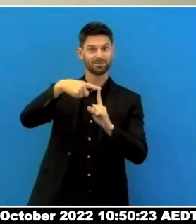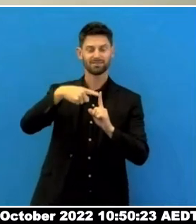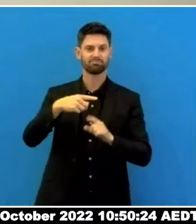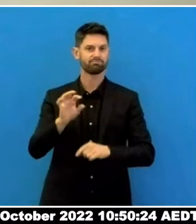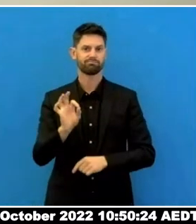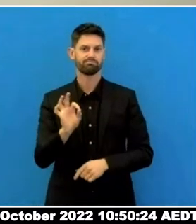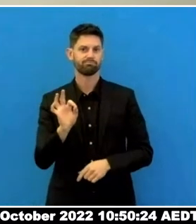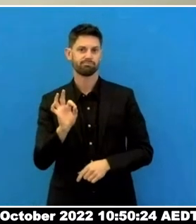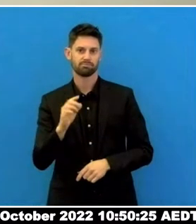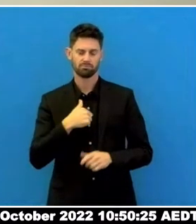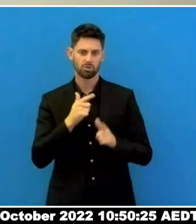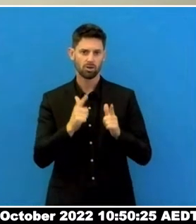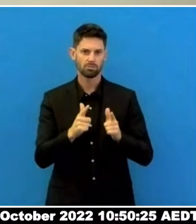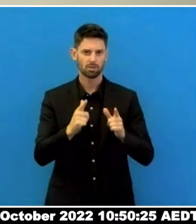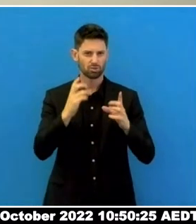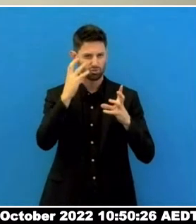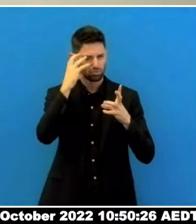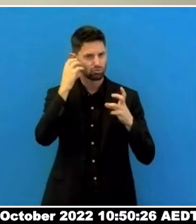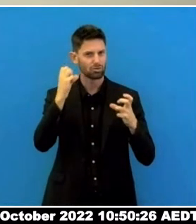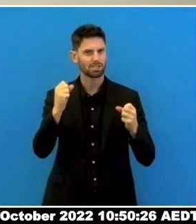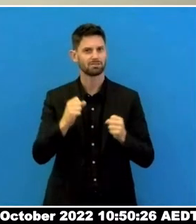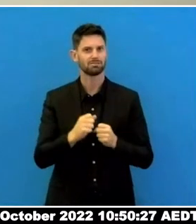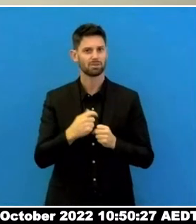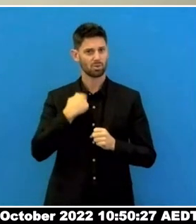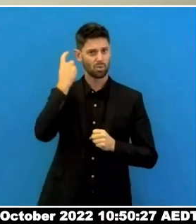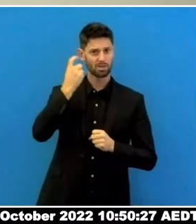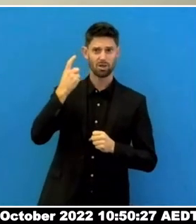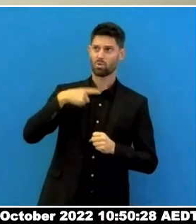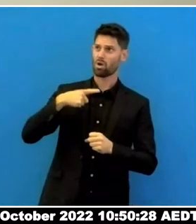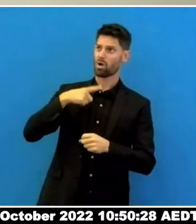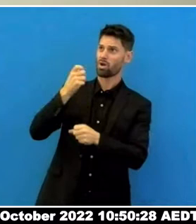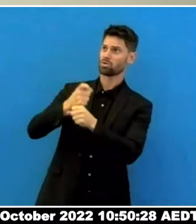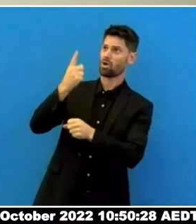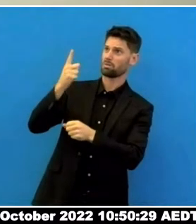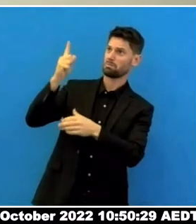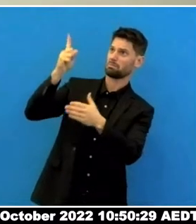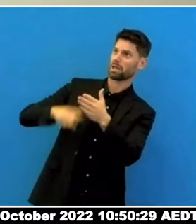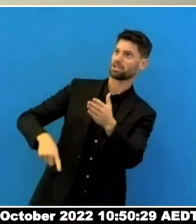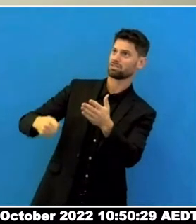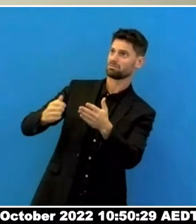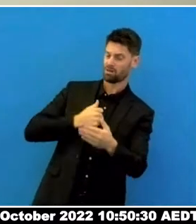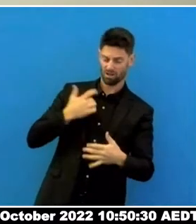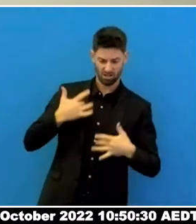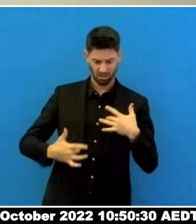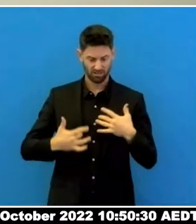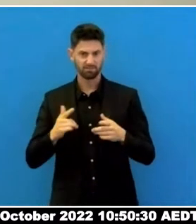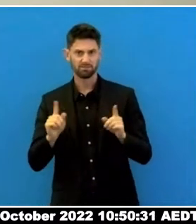Sometime I wonder why did God give me this life? I don't see any light.